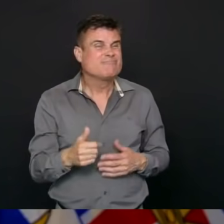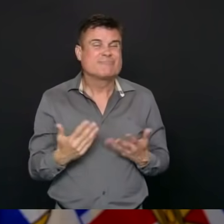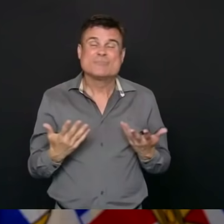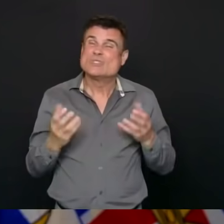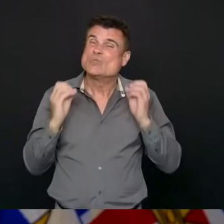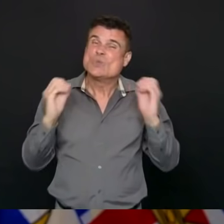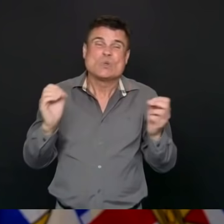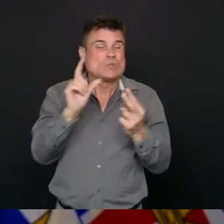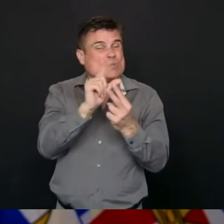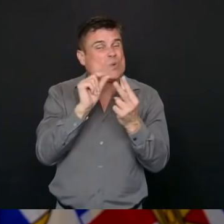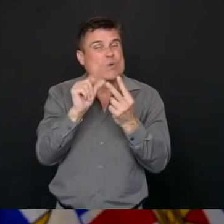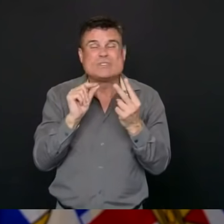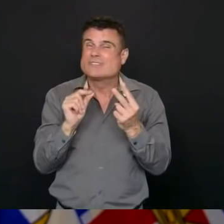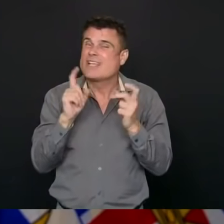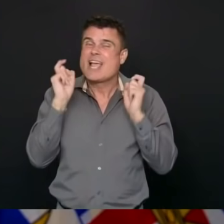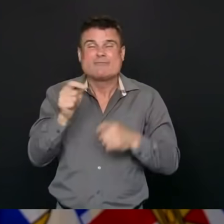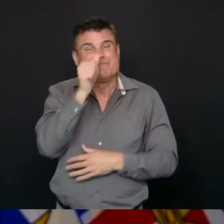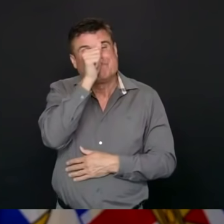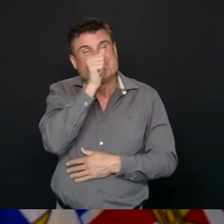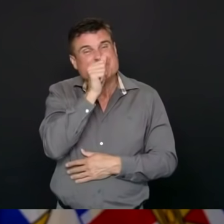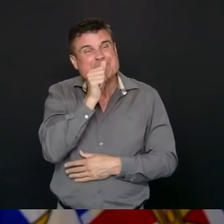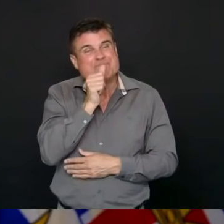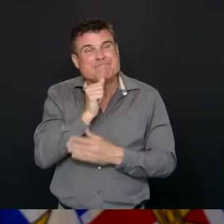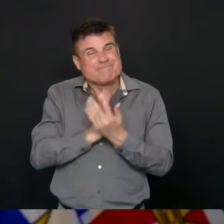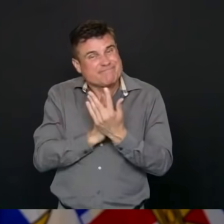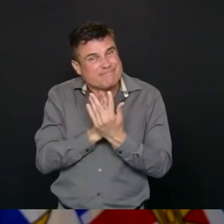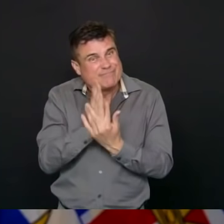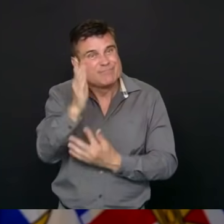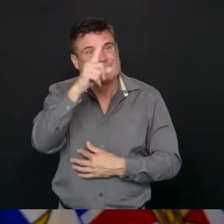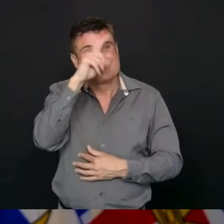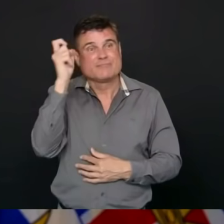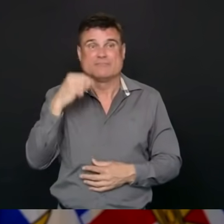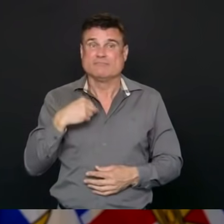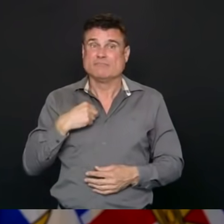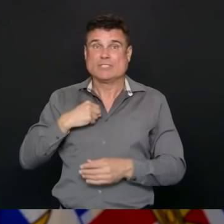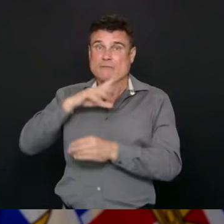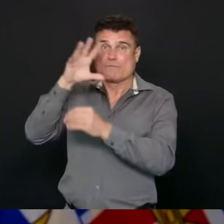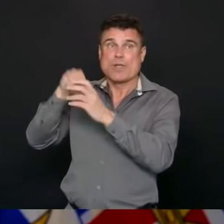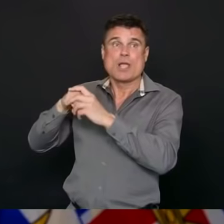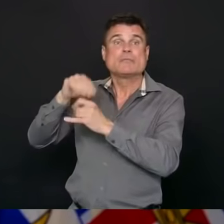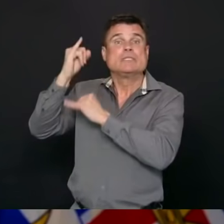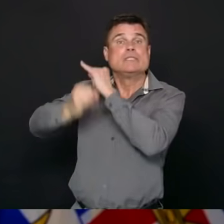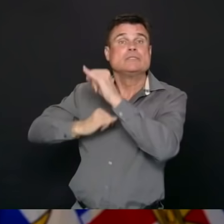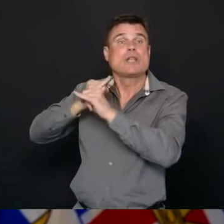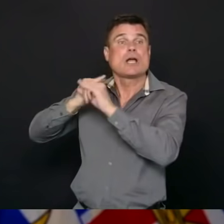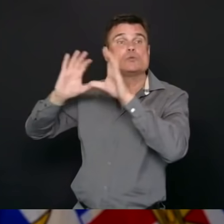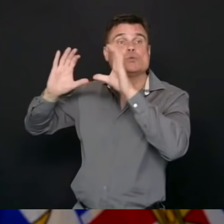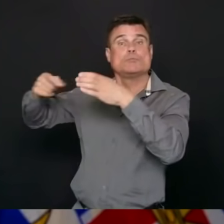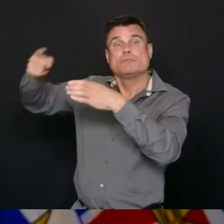around the world I can't see these things happening. I have talked about this before, I'm part of an